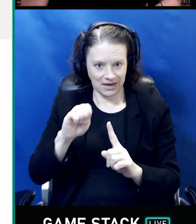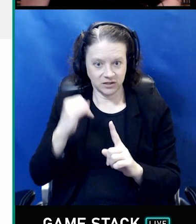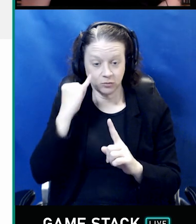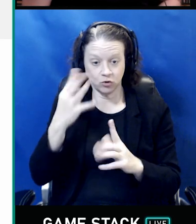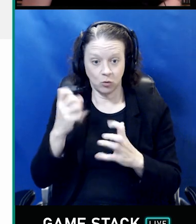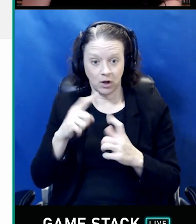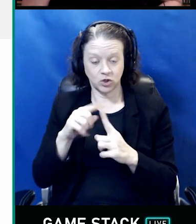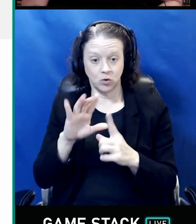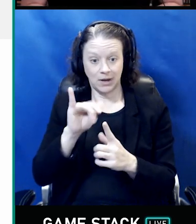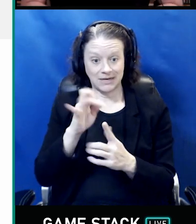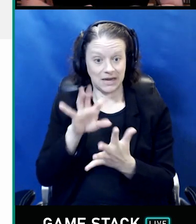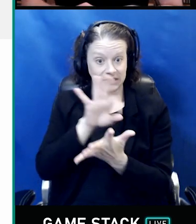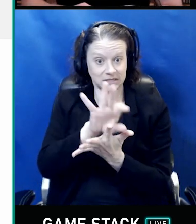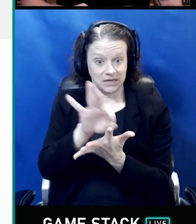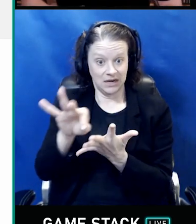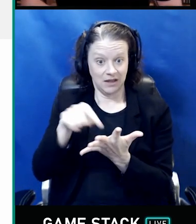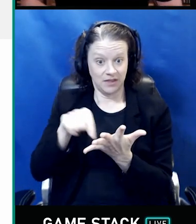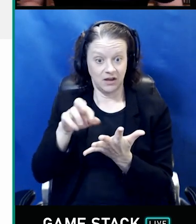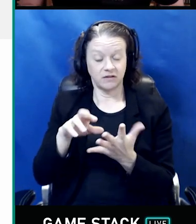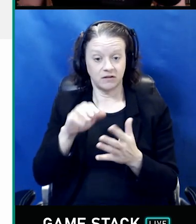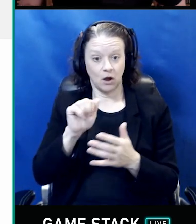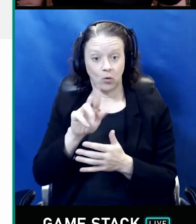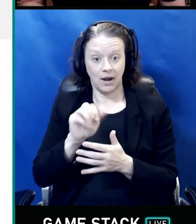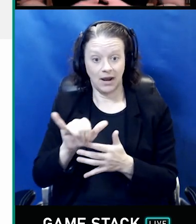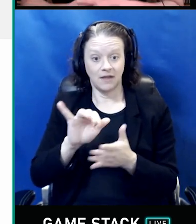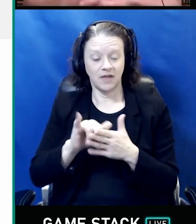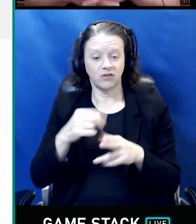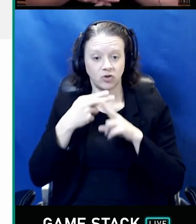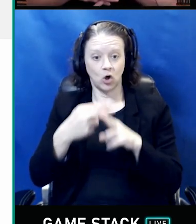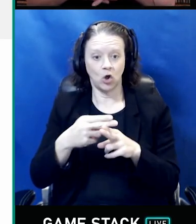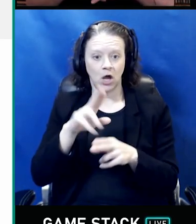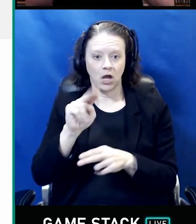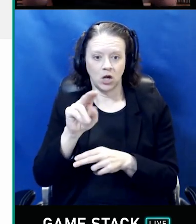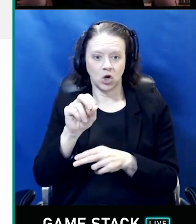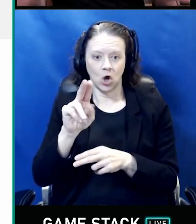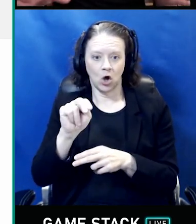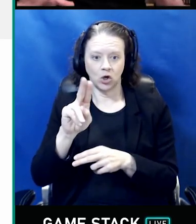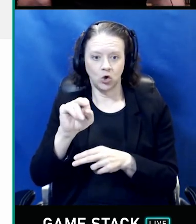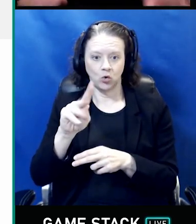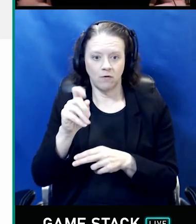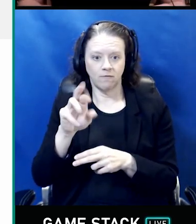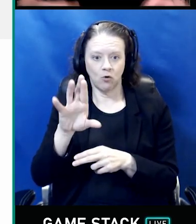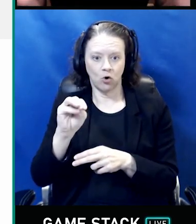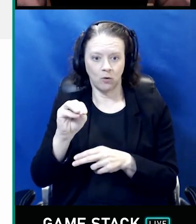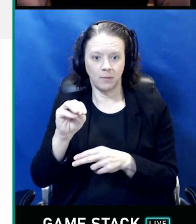and that intrinsic is called non uniform resource index. Now this is a bit of a pitfall because a lot of people think "Oh,